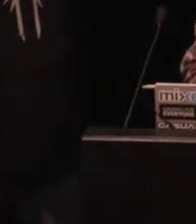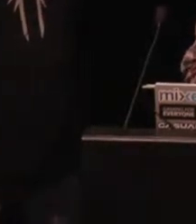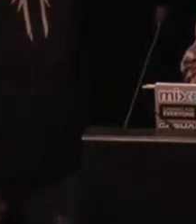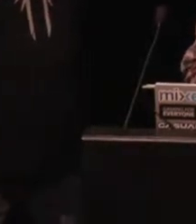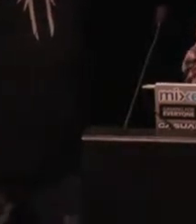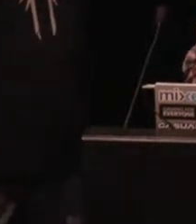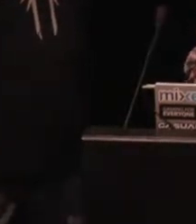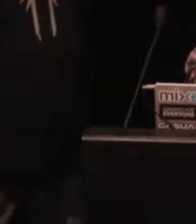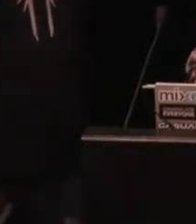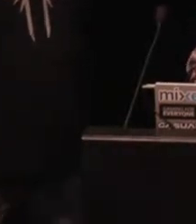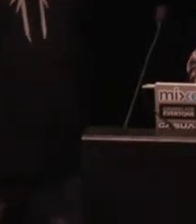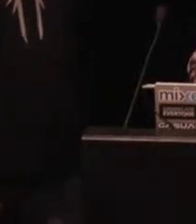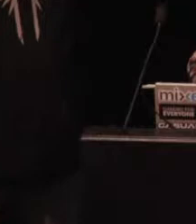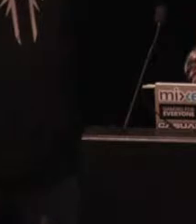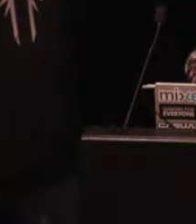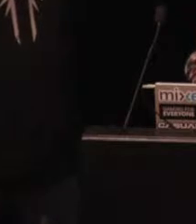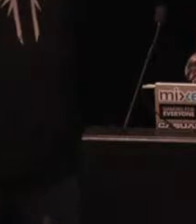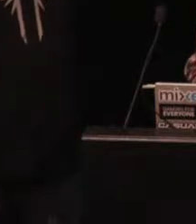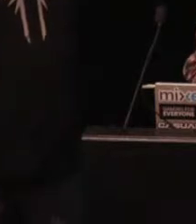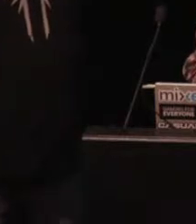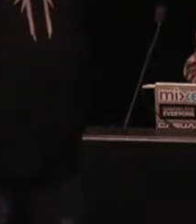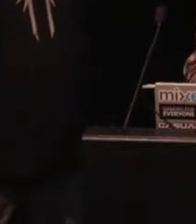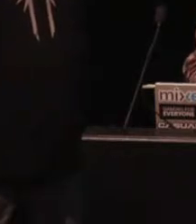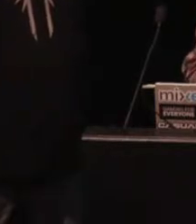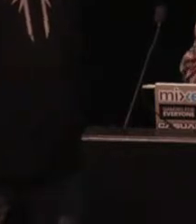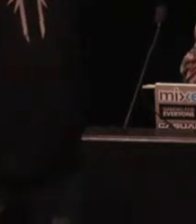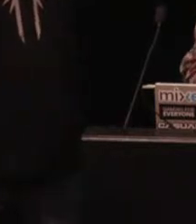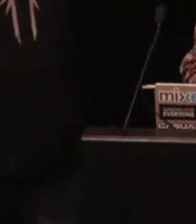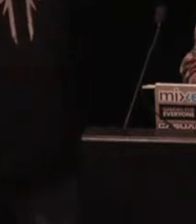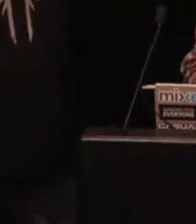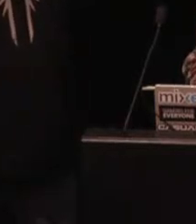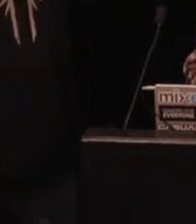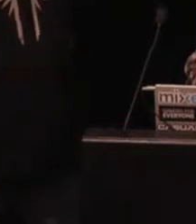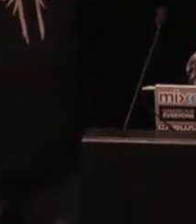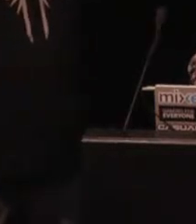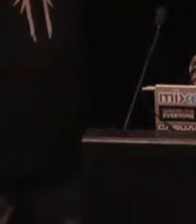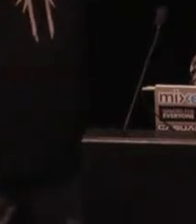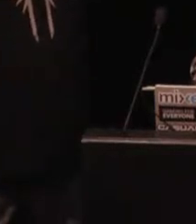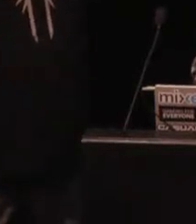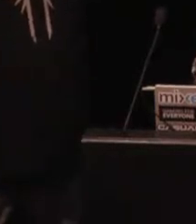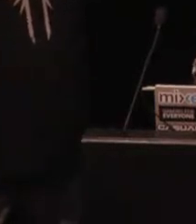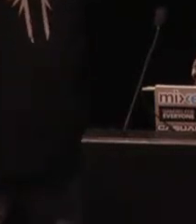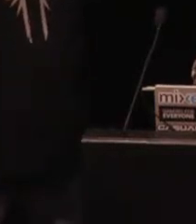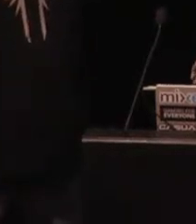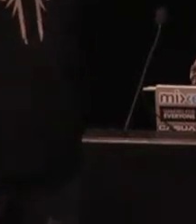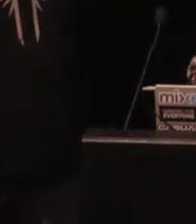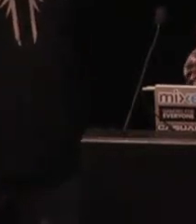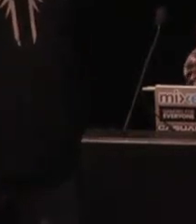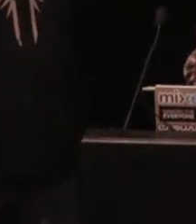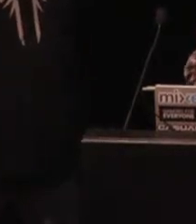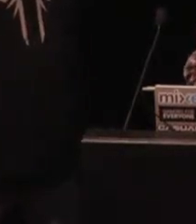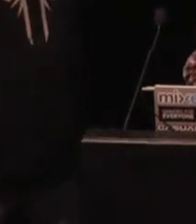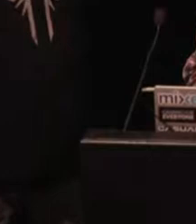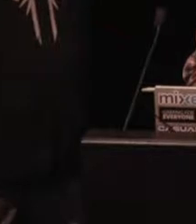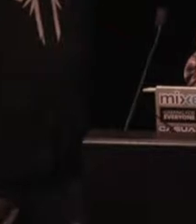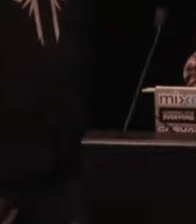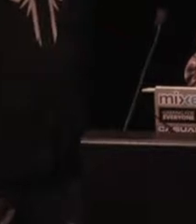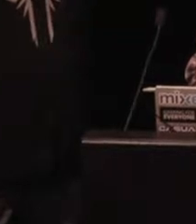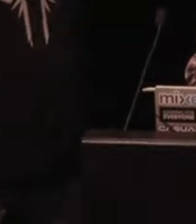For one, although there was a lot of excitement about trying to make the game more accessible, there were some ways in